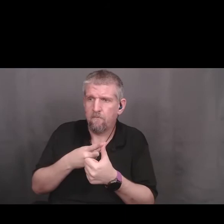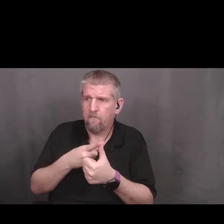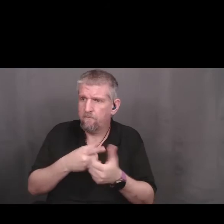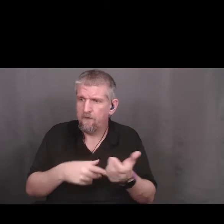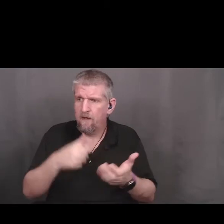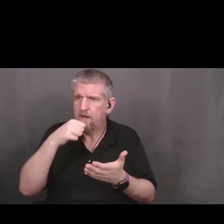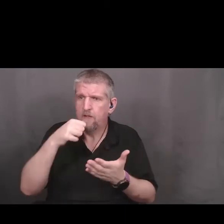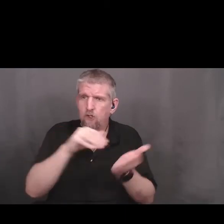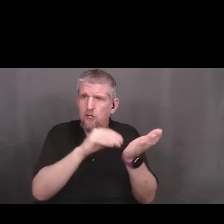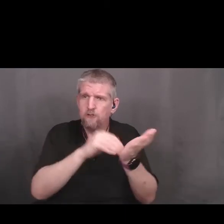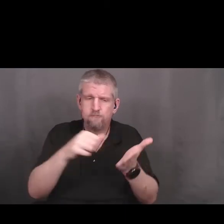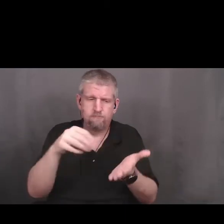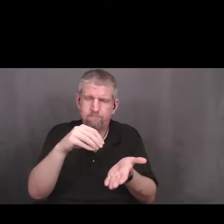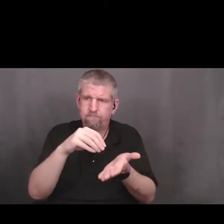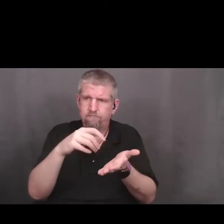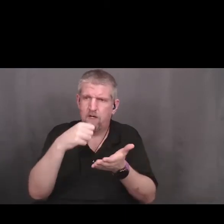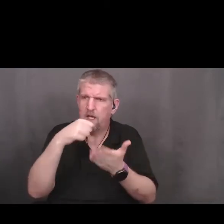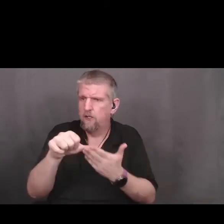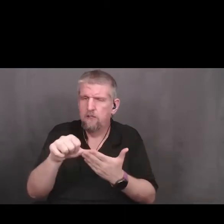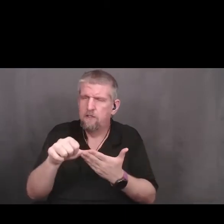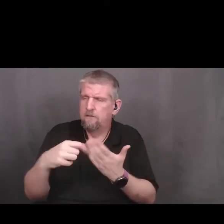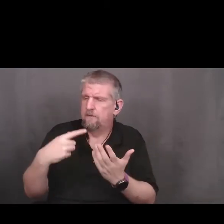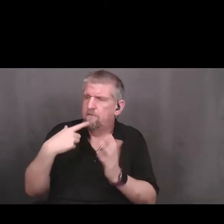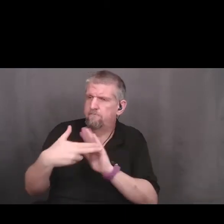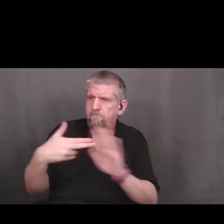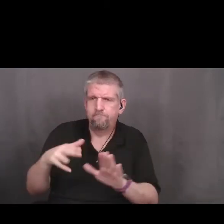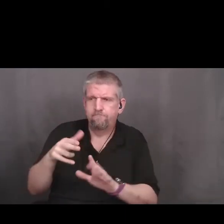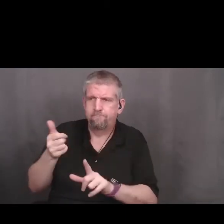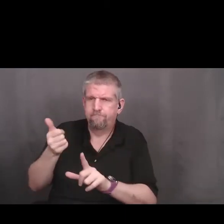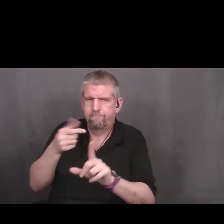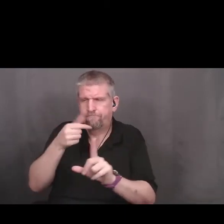from your doctor saying, Lisa is being treated